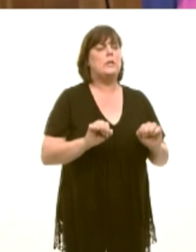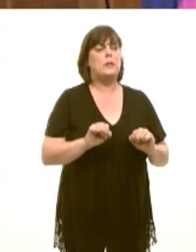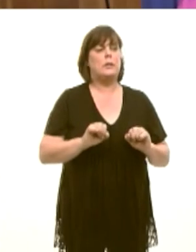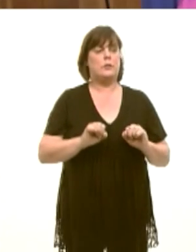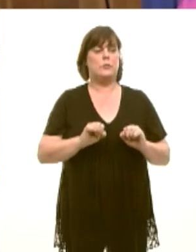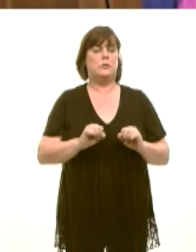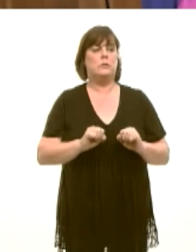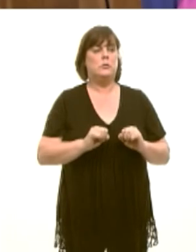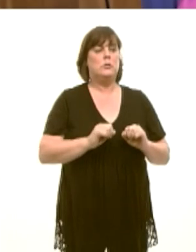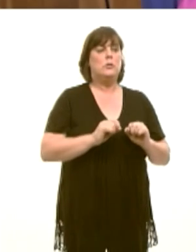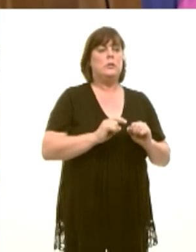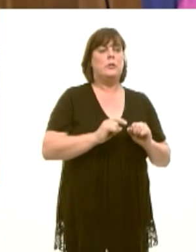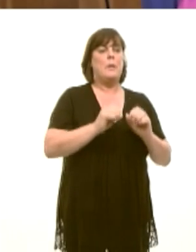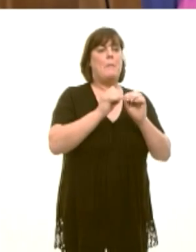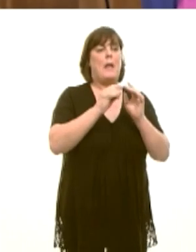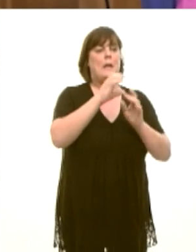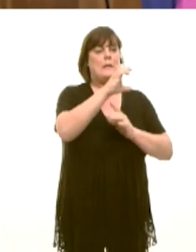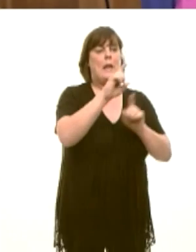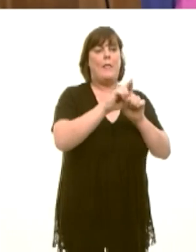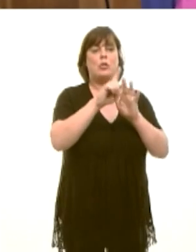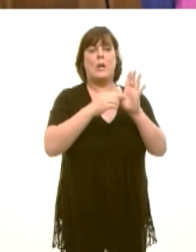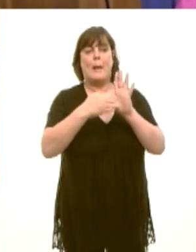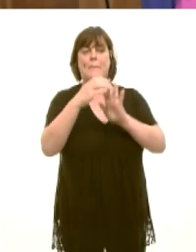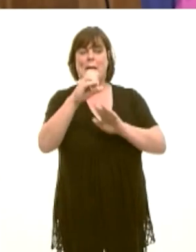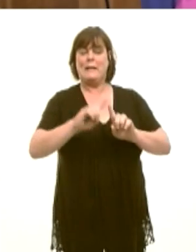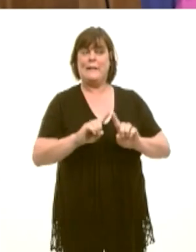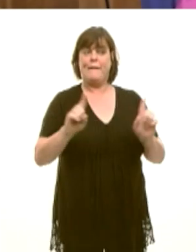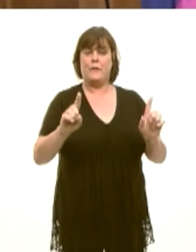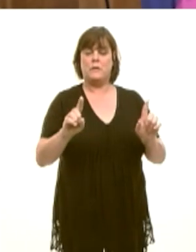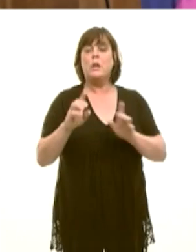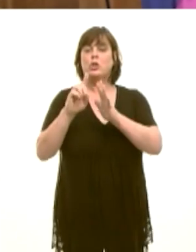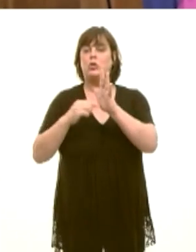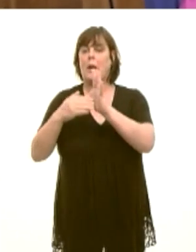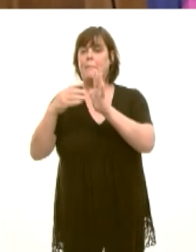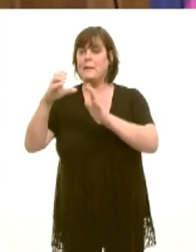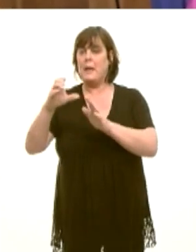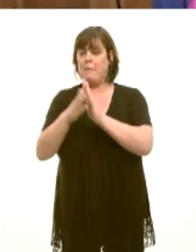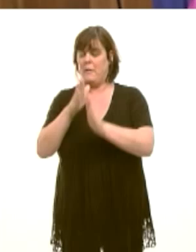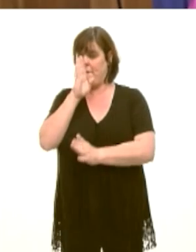bodies. The JMC is a body where there is often a full and frank exchange of views amongst